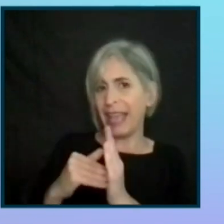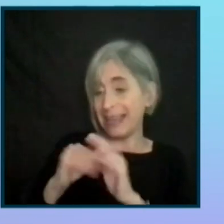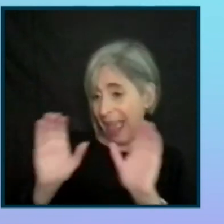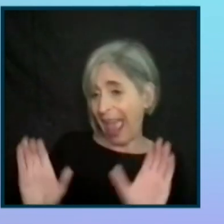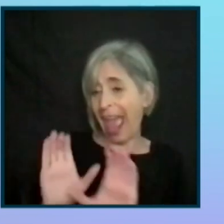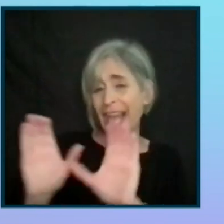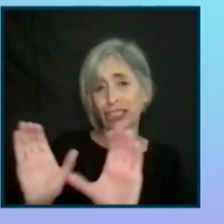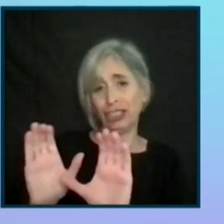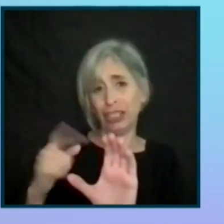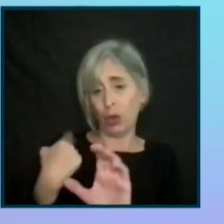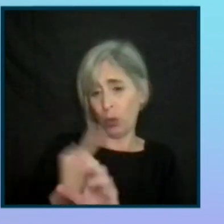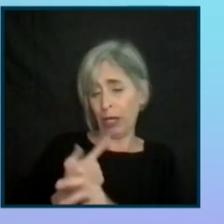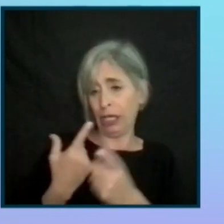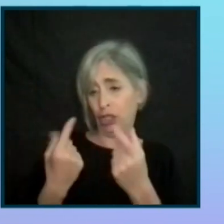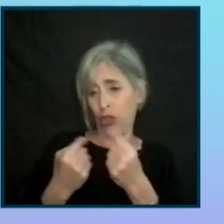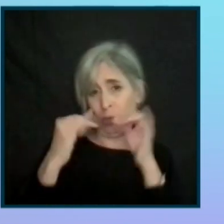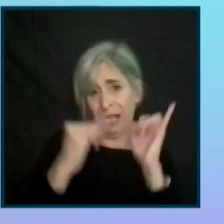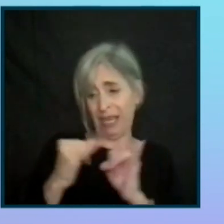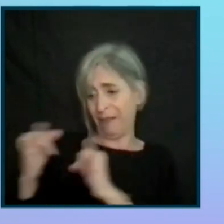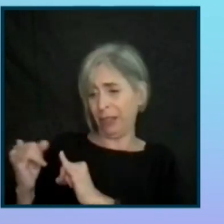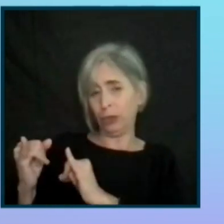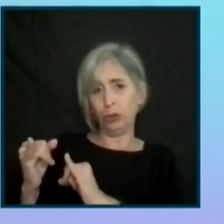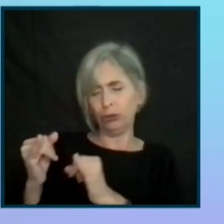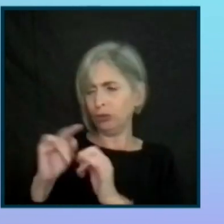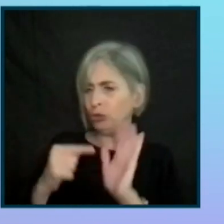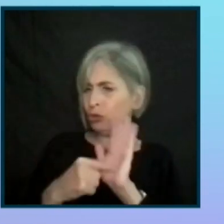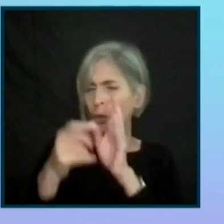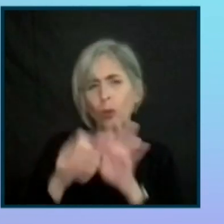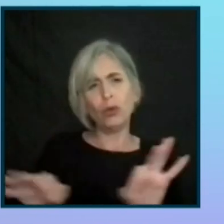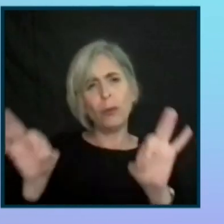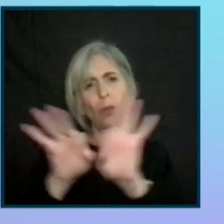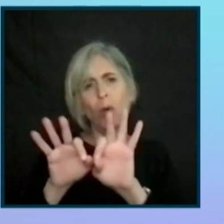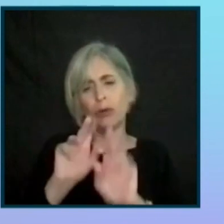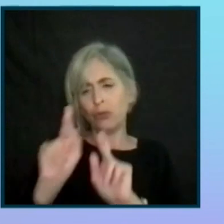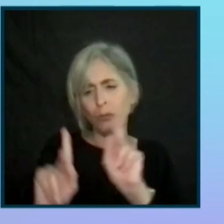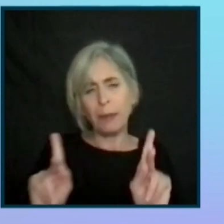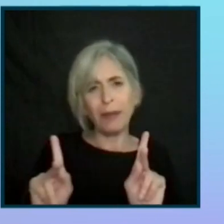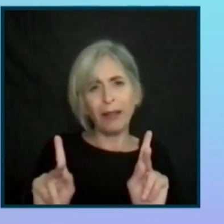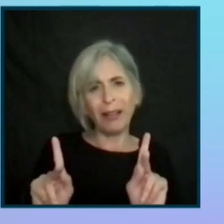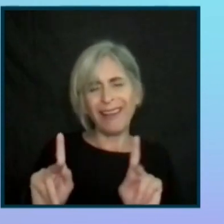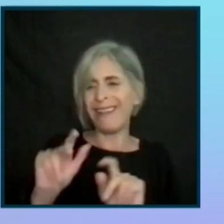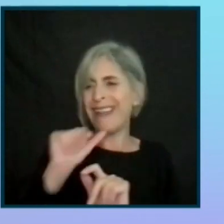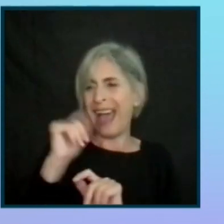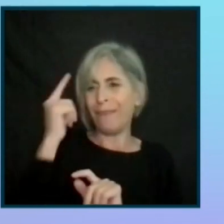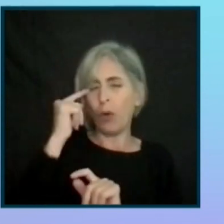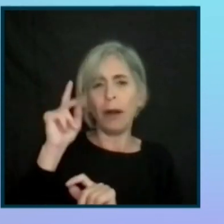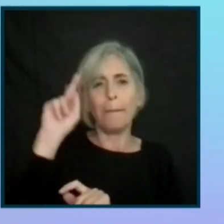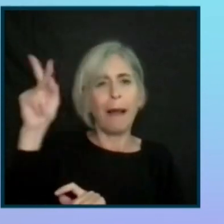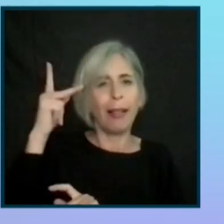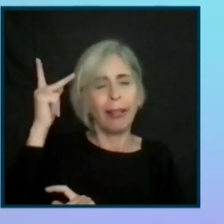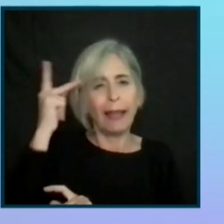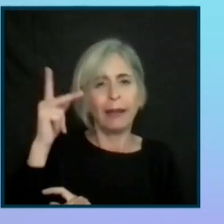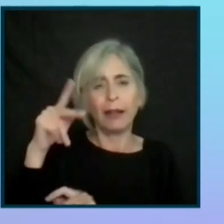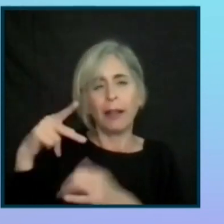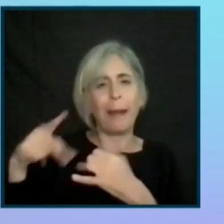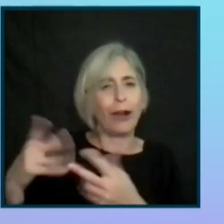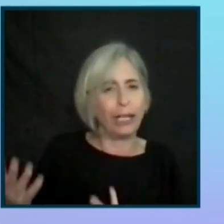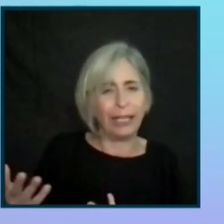as individuals to just show it's important to people not to a party. And I think that's a great point to make as well.